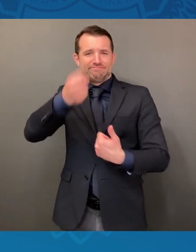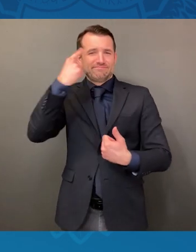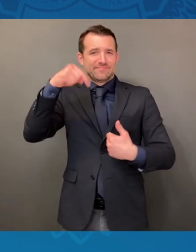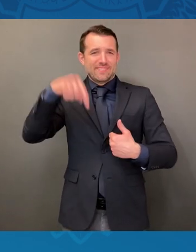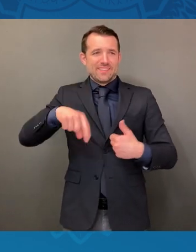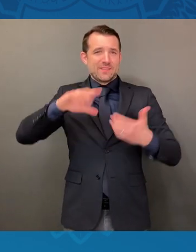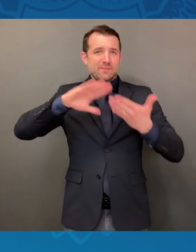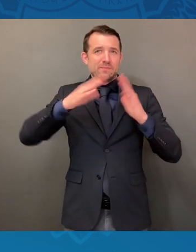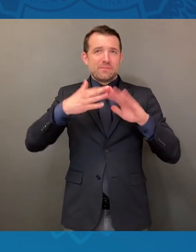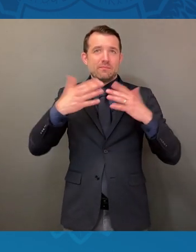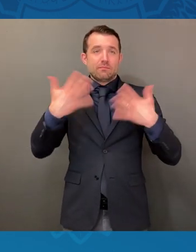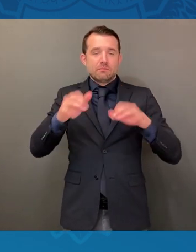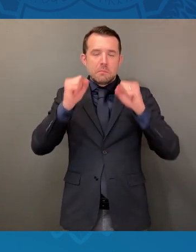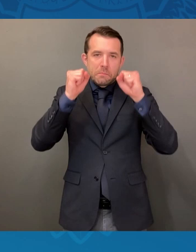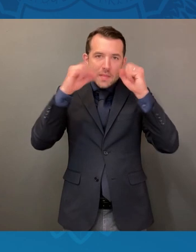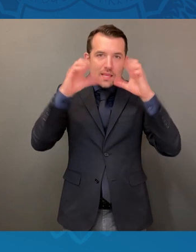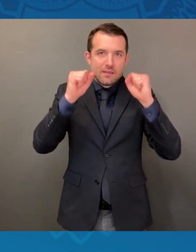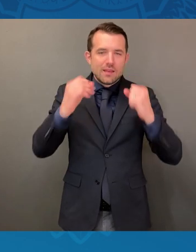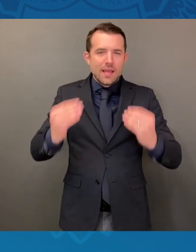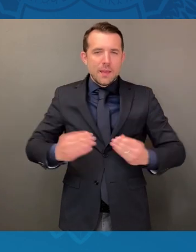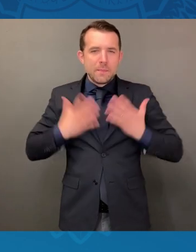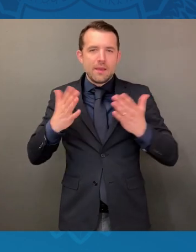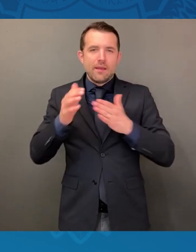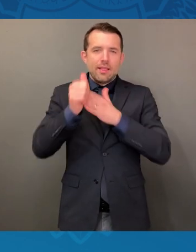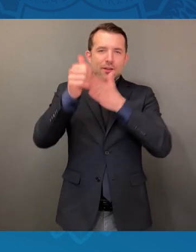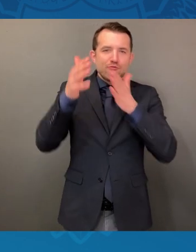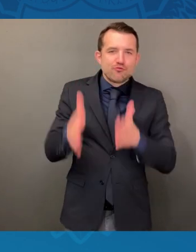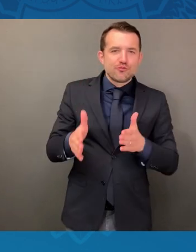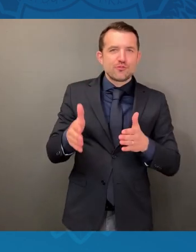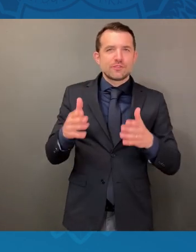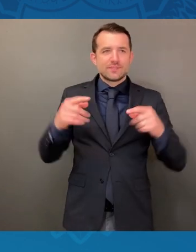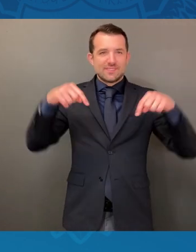30 percent of the households here in St. Landry Parish